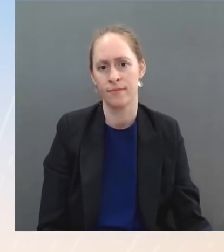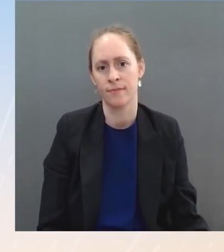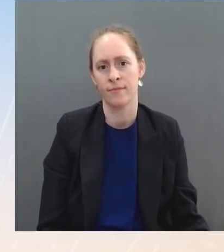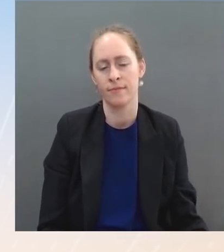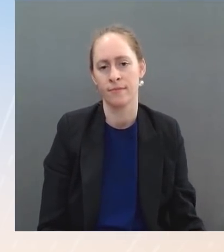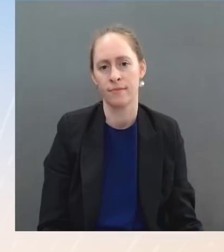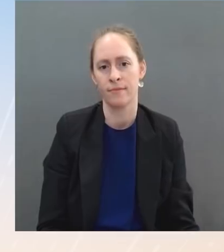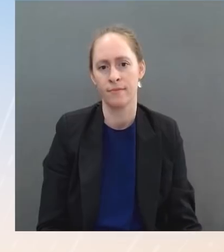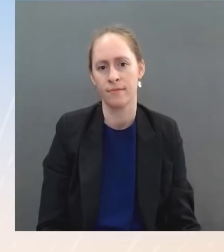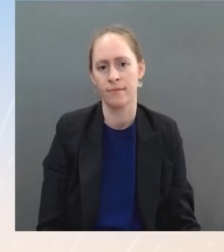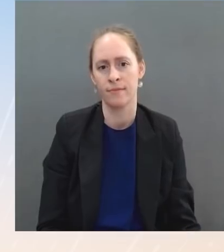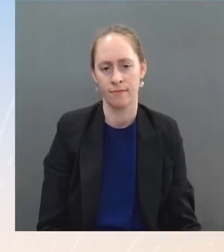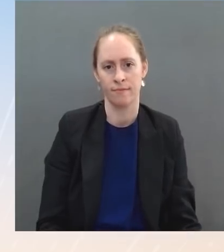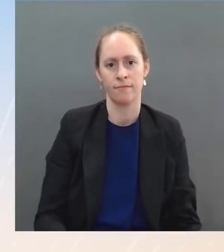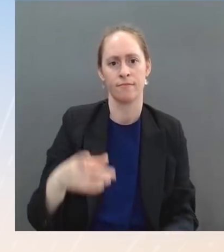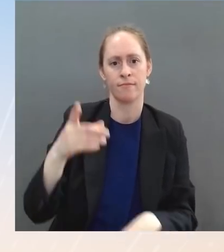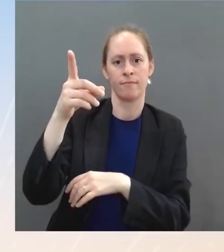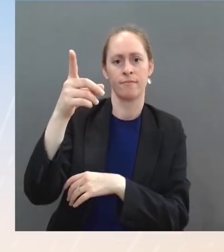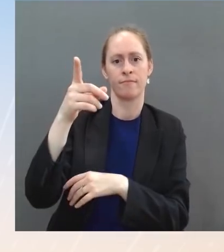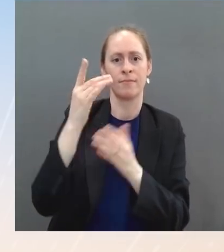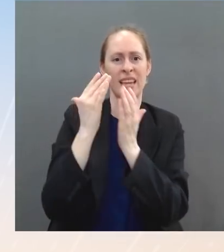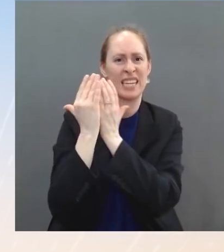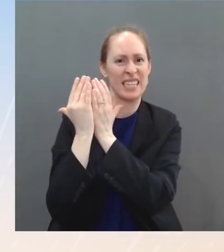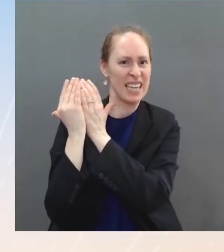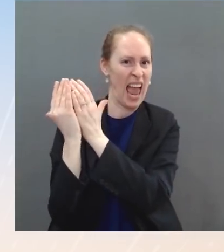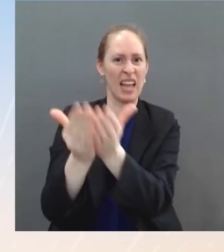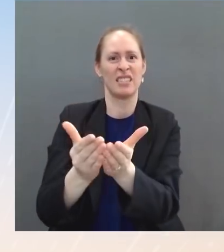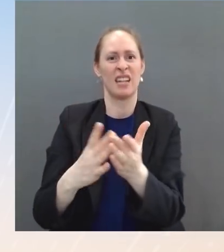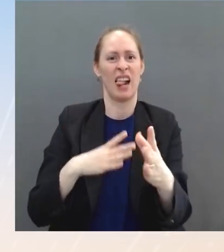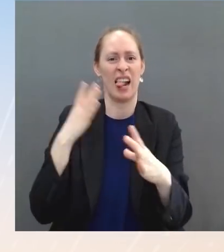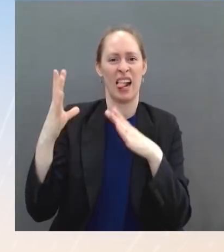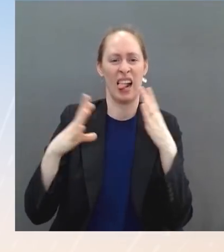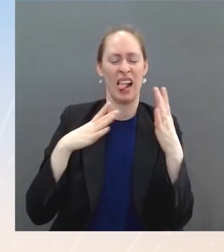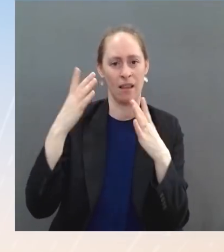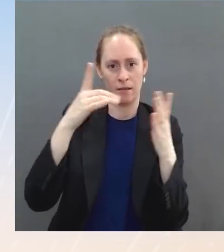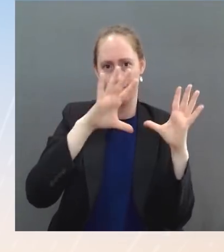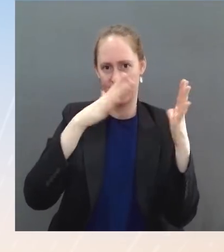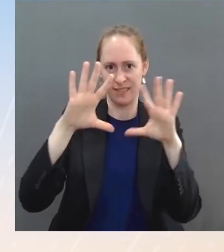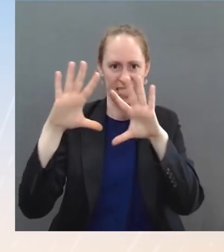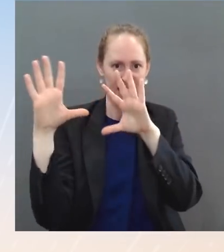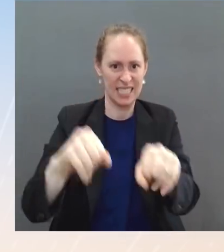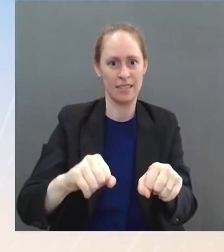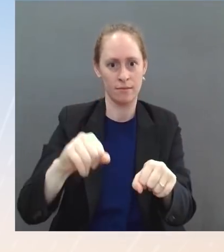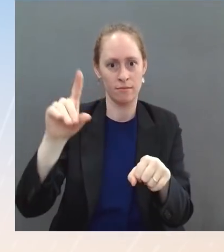Is there any evidence that zoning in on Putin's close allies in this way -- seizing their assets --